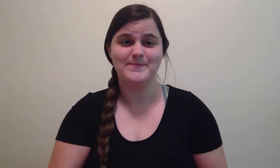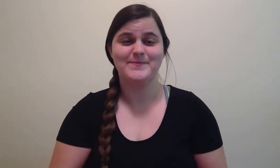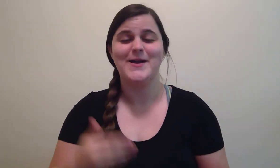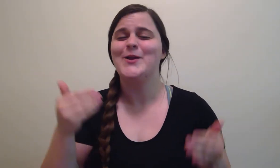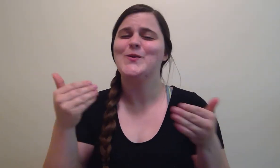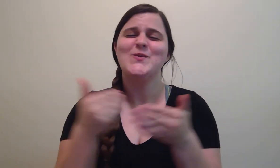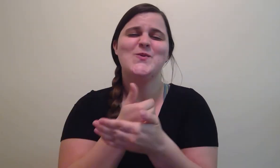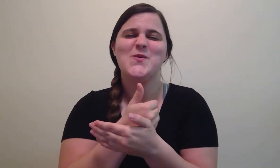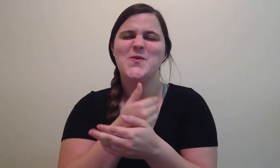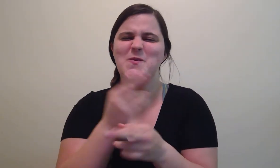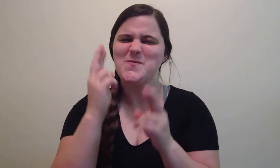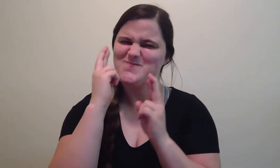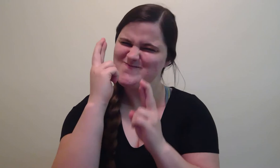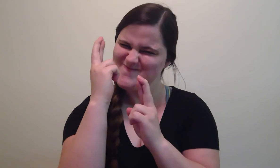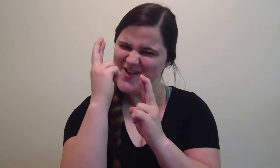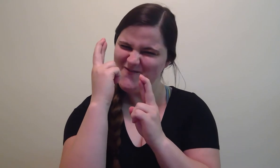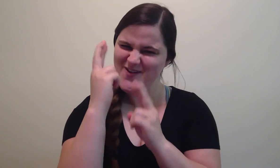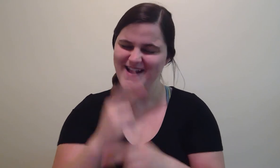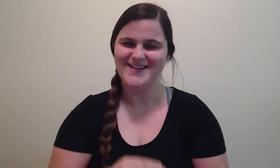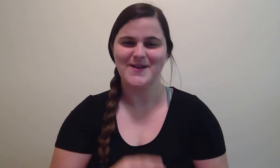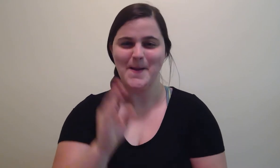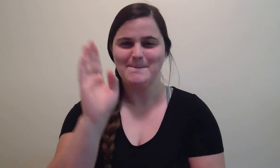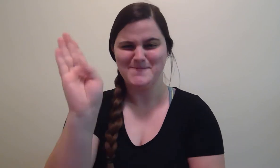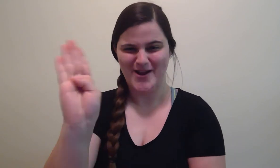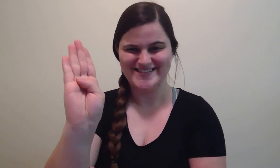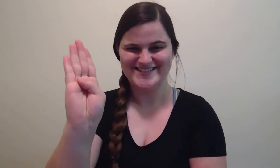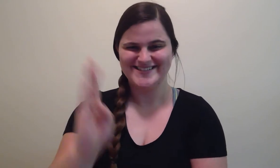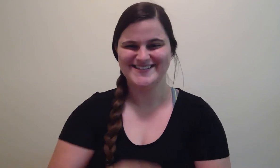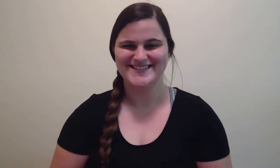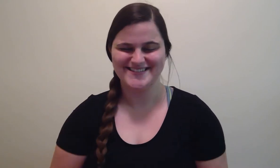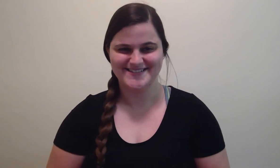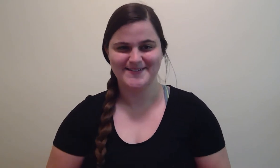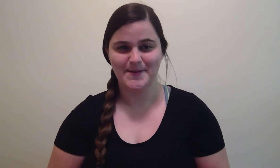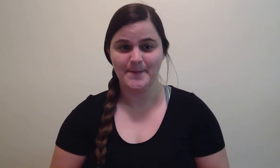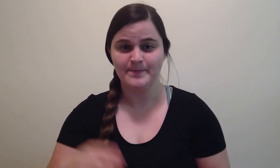About halfway back! My new sure-to-be best friend, Bryce Loski.